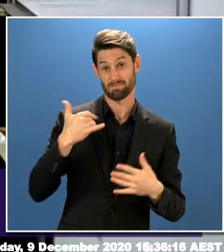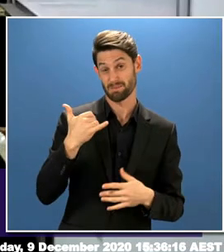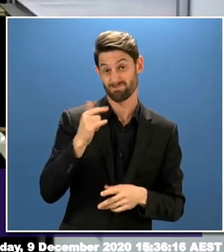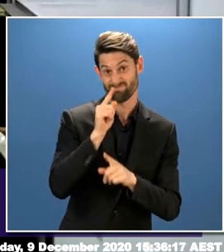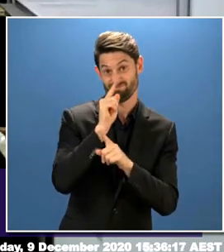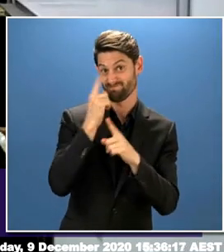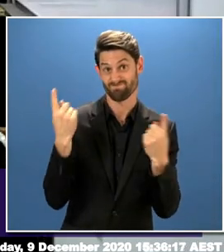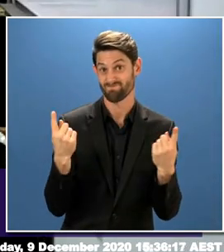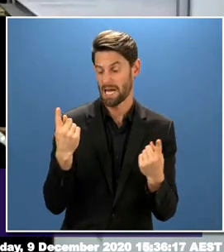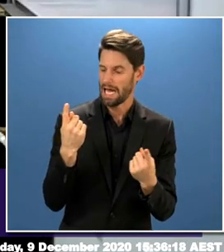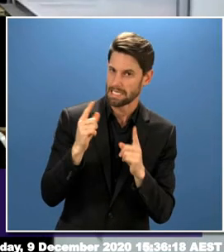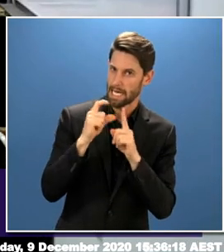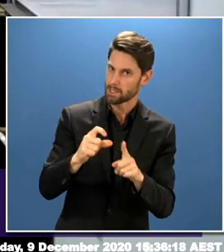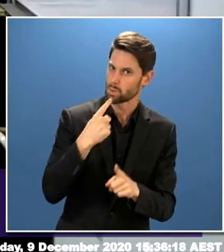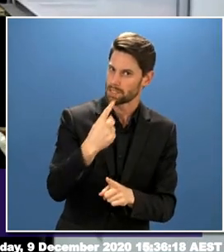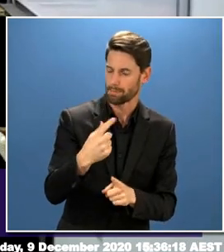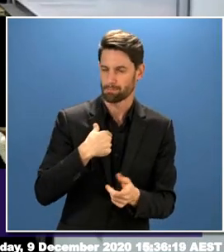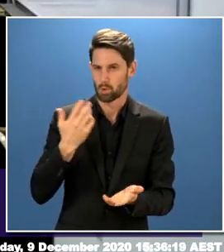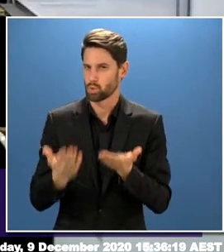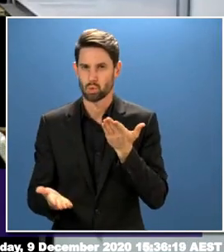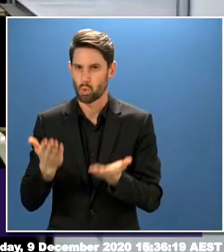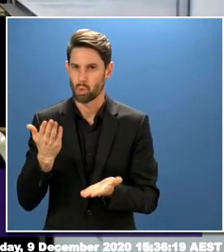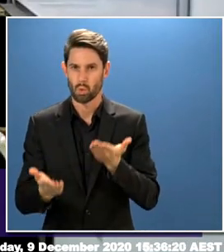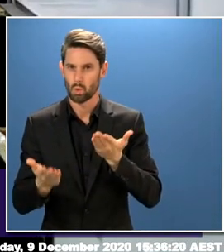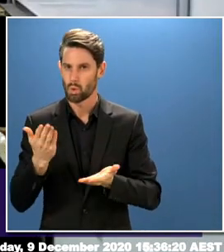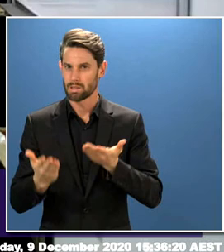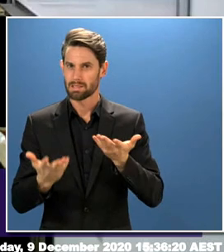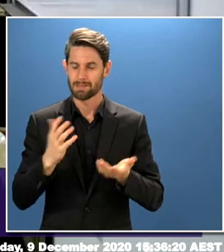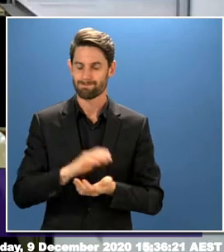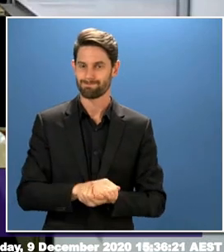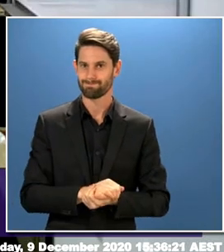I can't say definitively, but based on the fact of what the values and